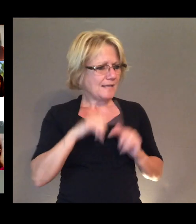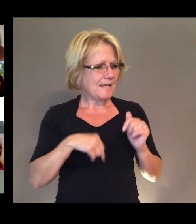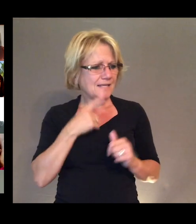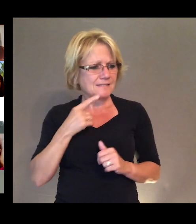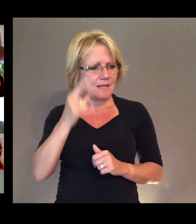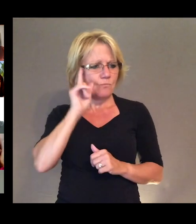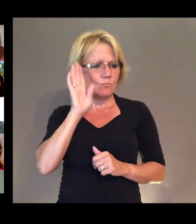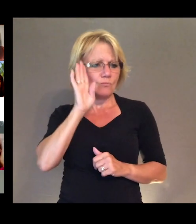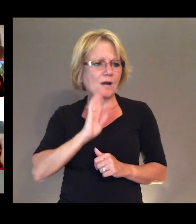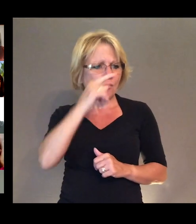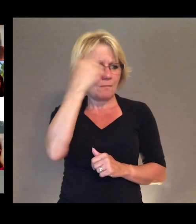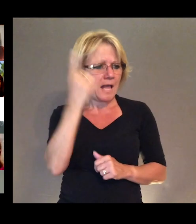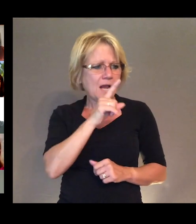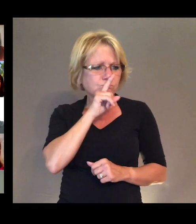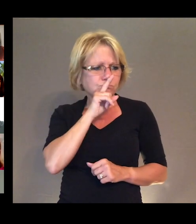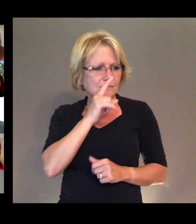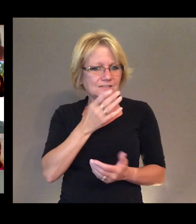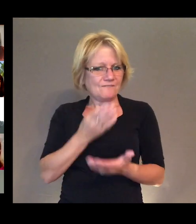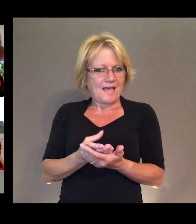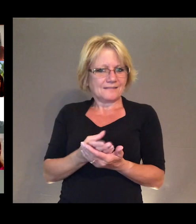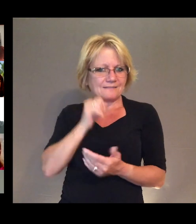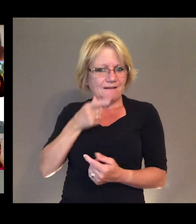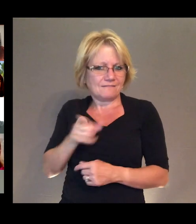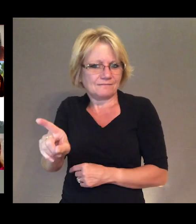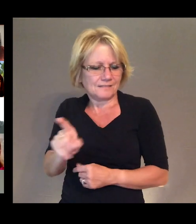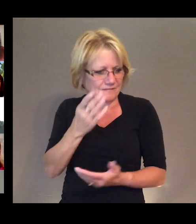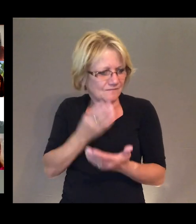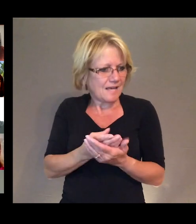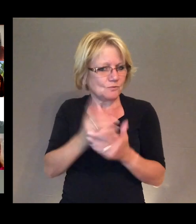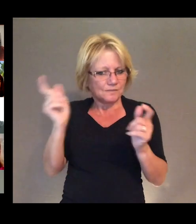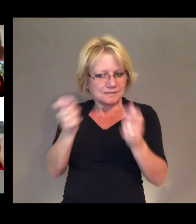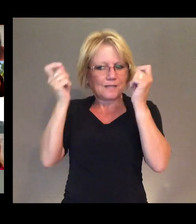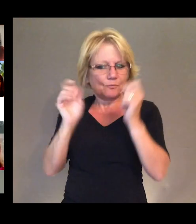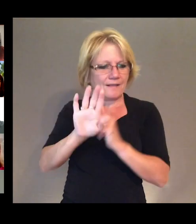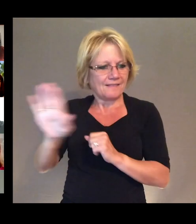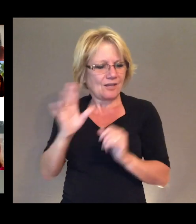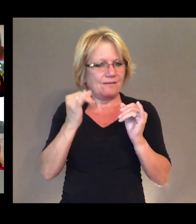That's not offensive, it's fact. And it celebrates the individuality in all of us.